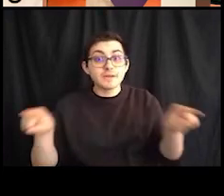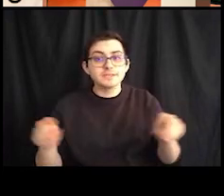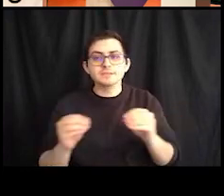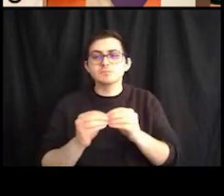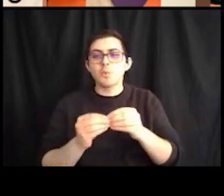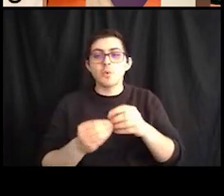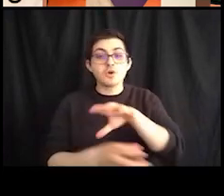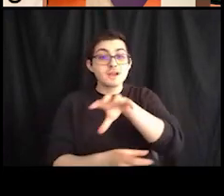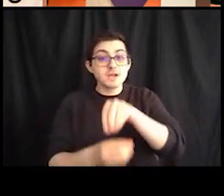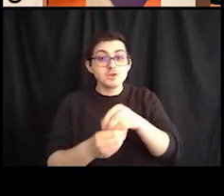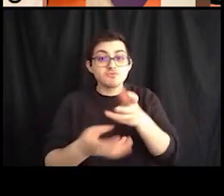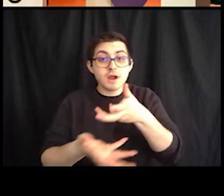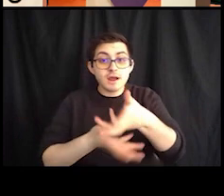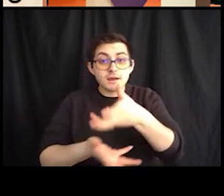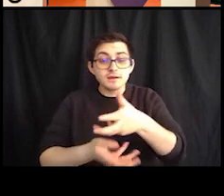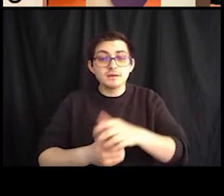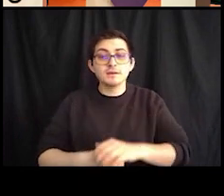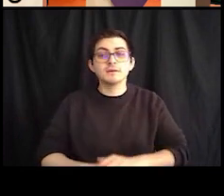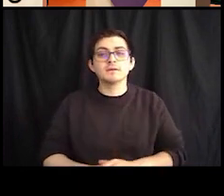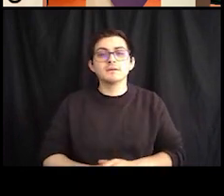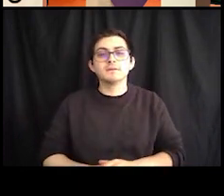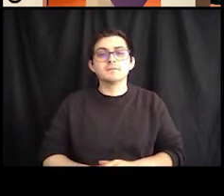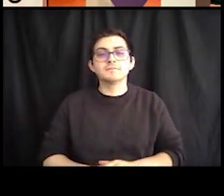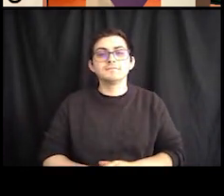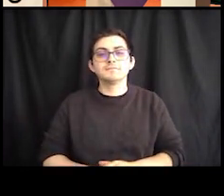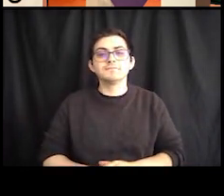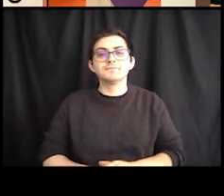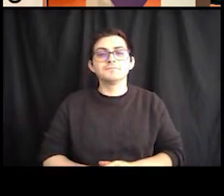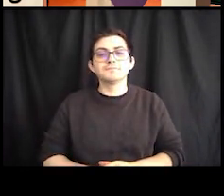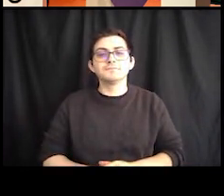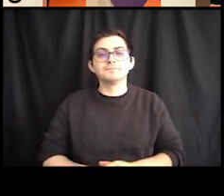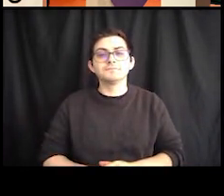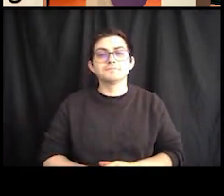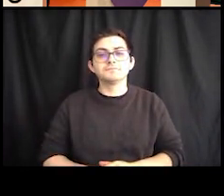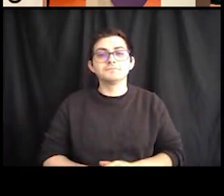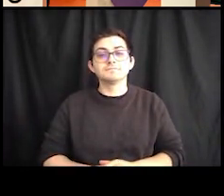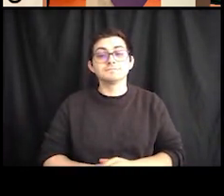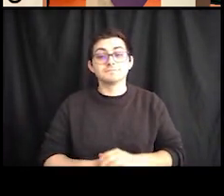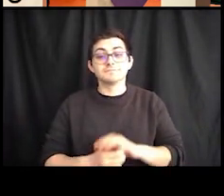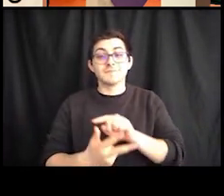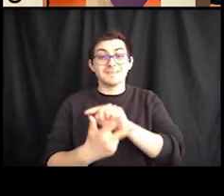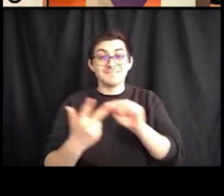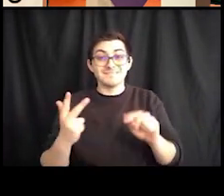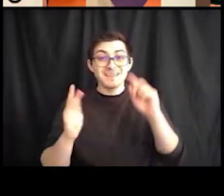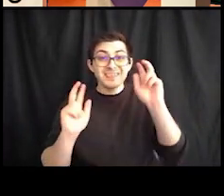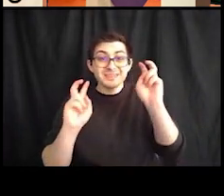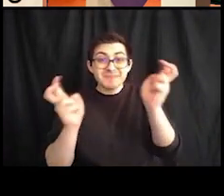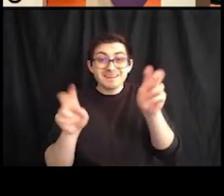And what makes these features thematically similar is that they add necessary structure to designs